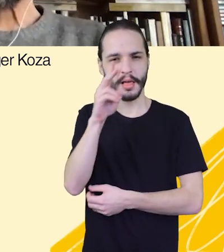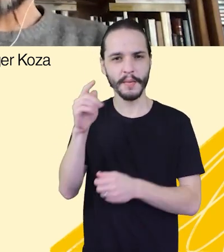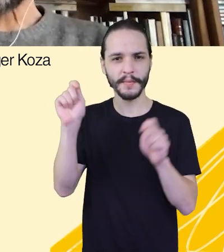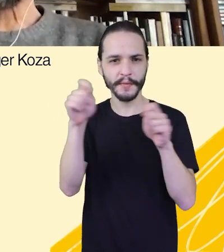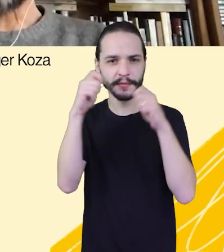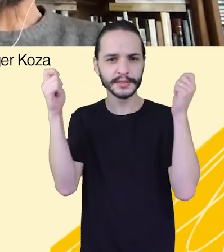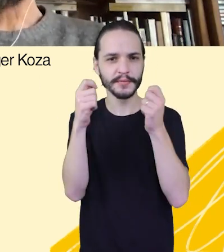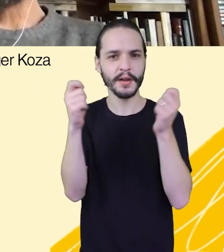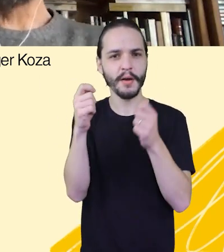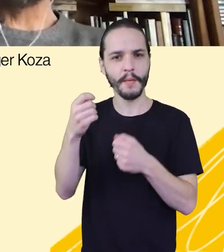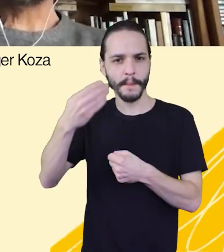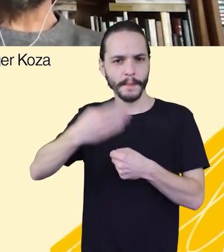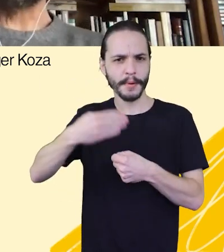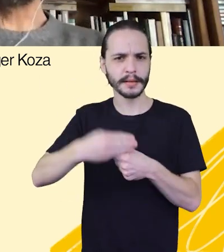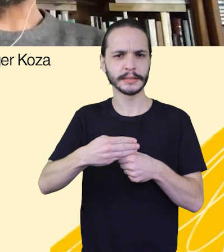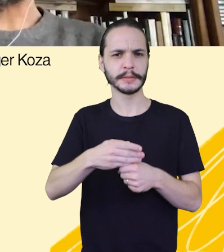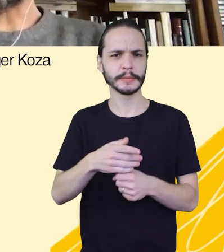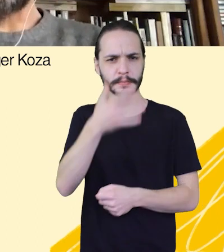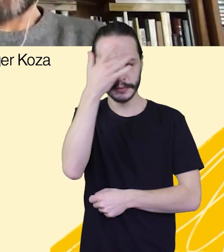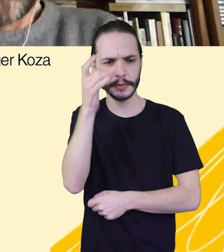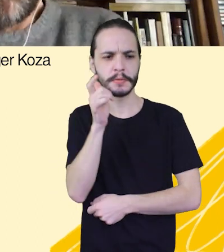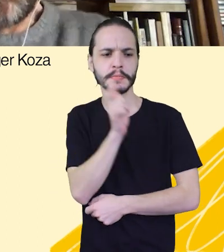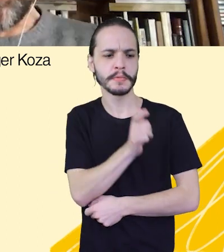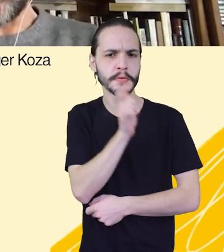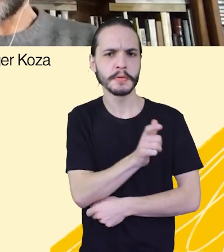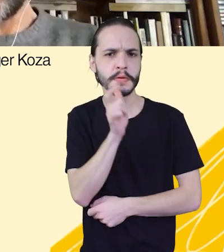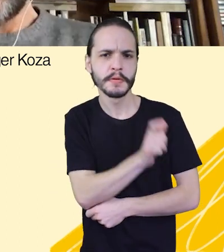And I remember myself discussing with some film critics